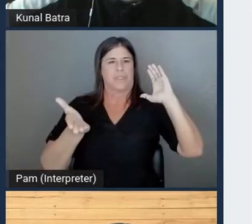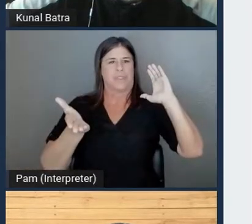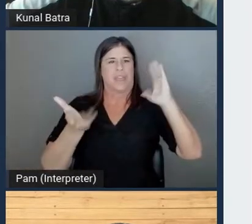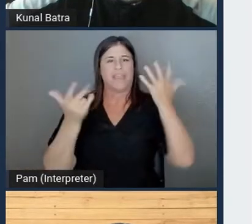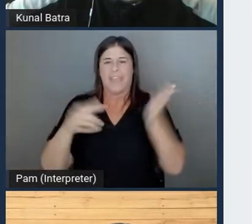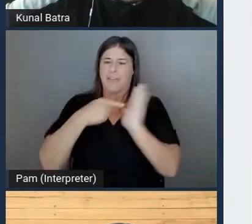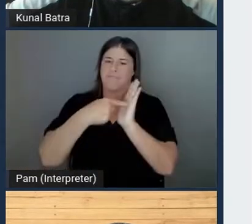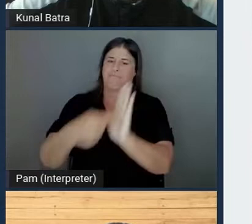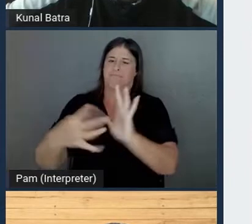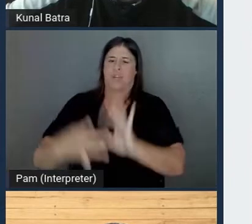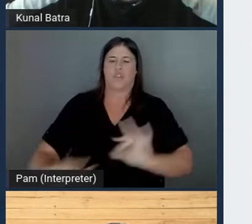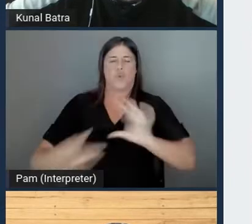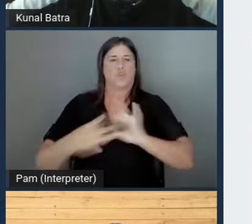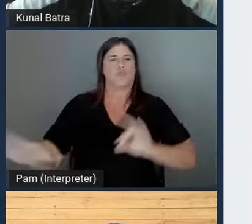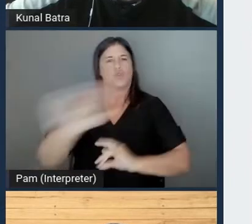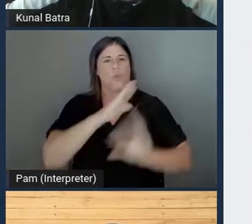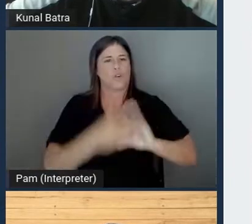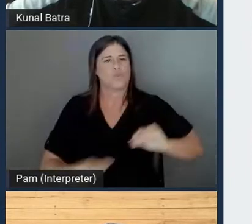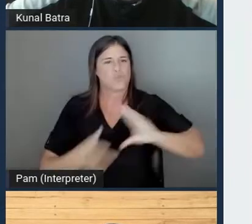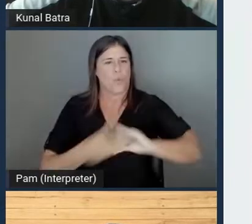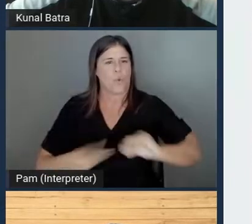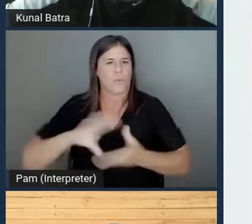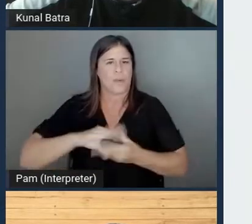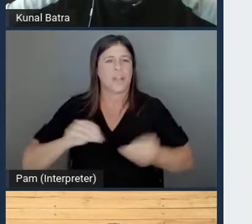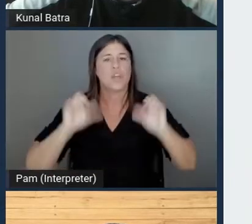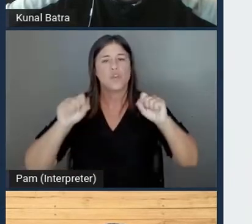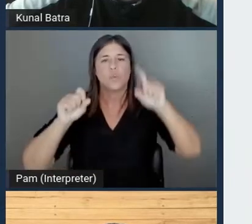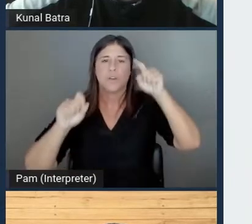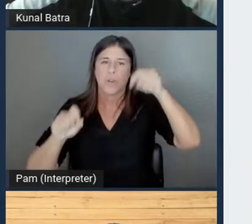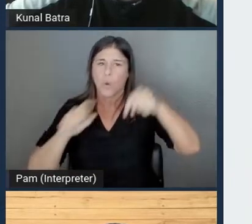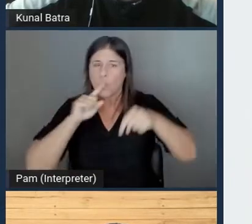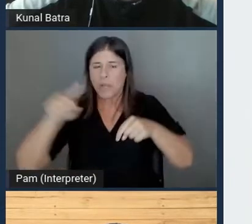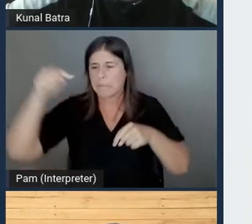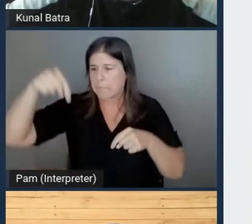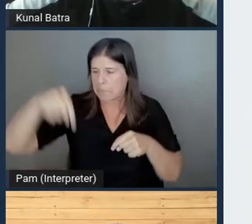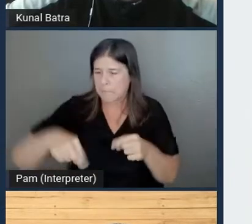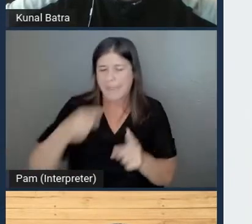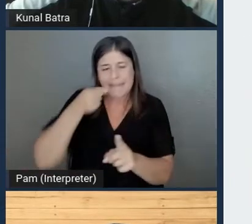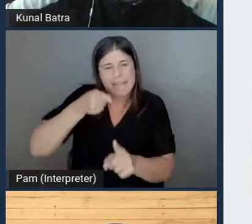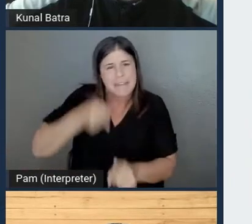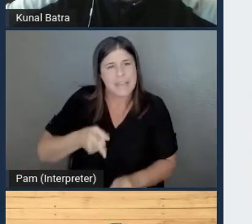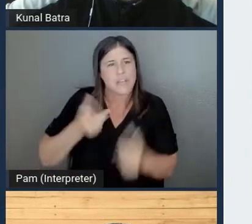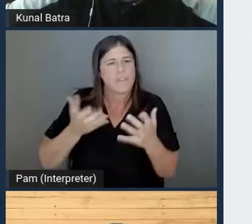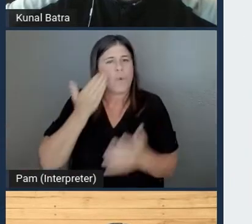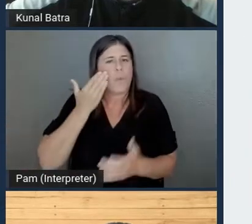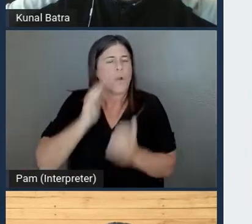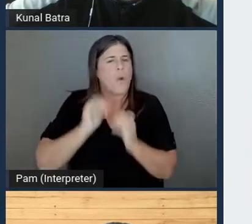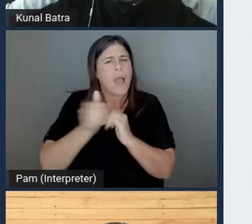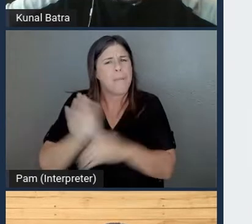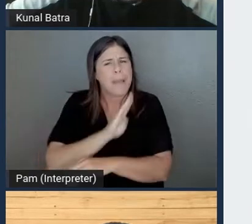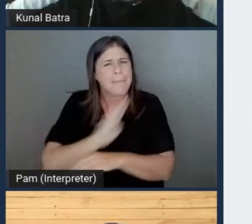You can also go deeper down in details. If I want to find out how my business, as a summary is doing,